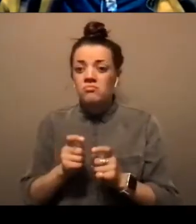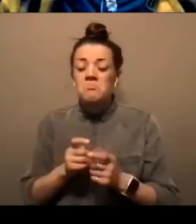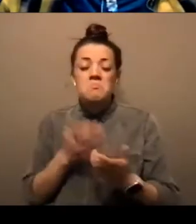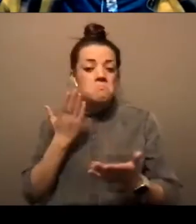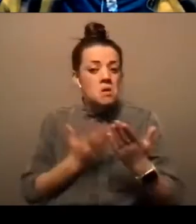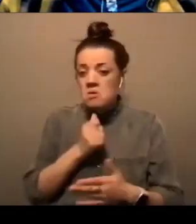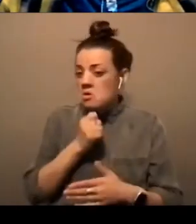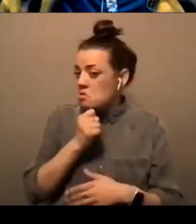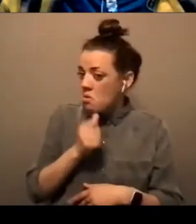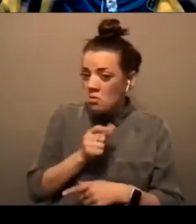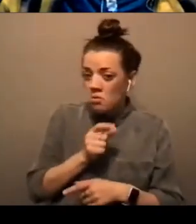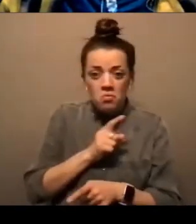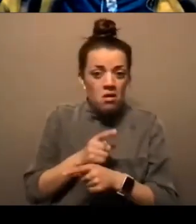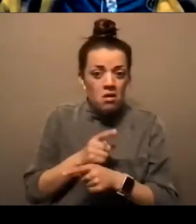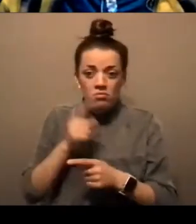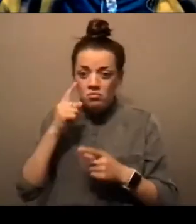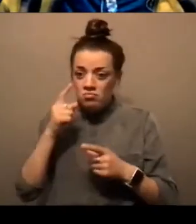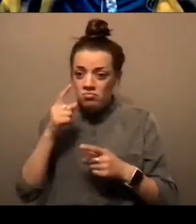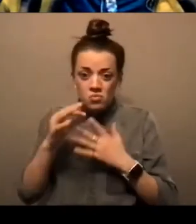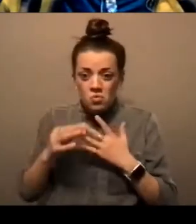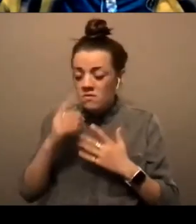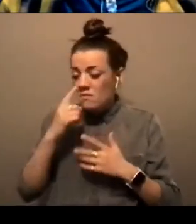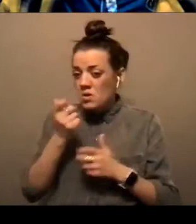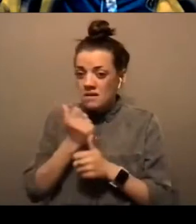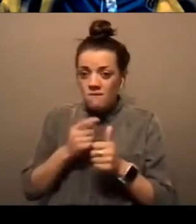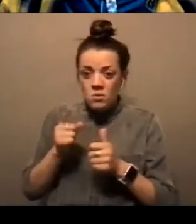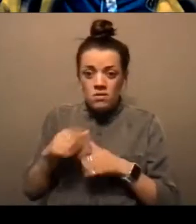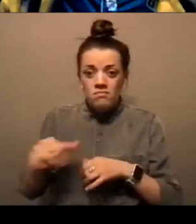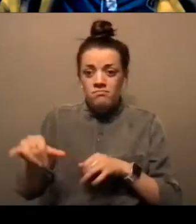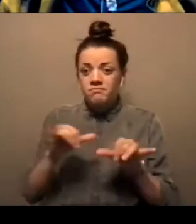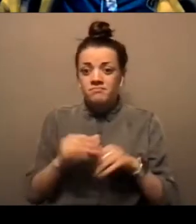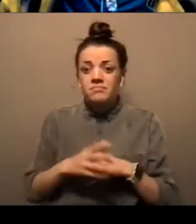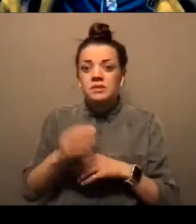Like, if you are experiencing really intense surveillance